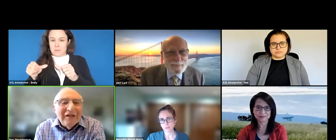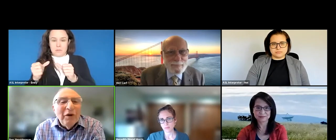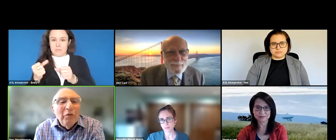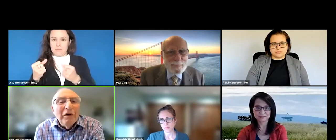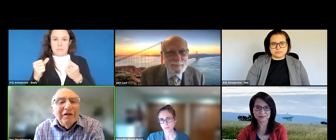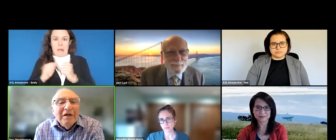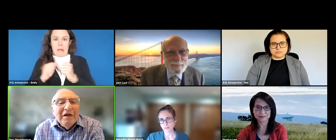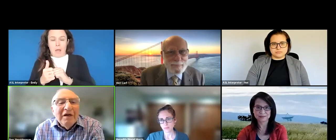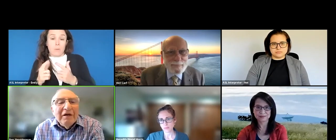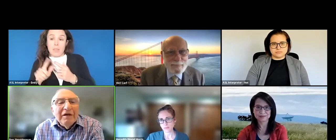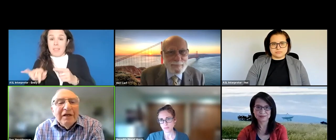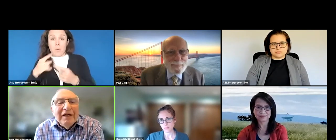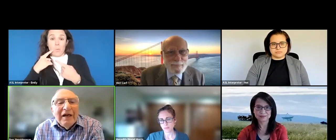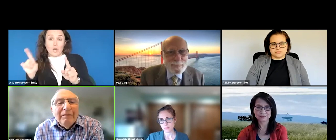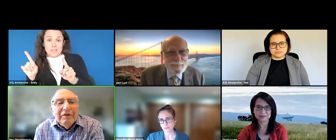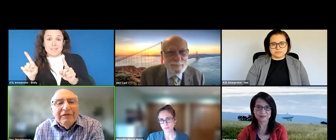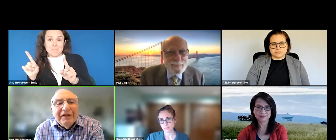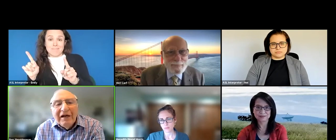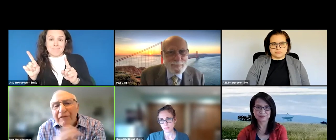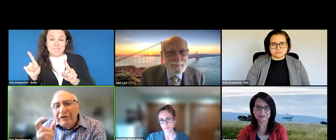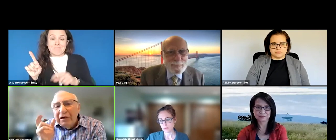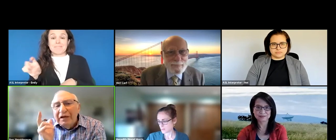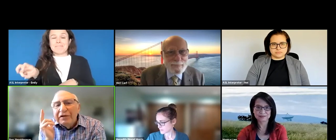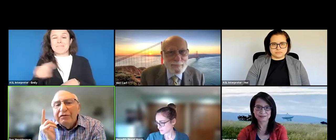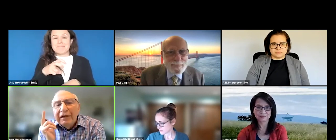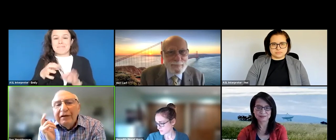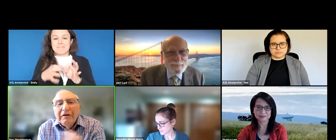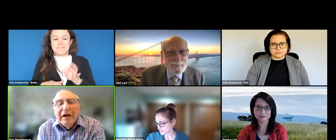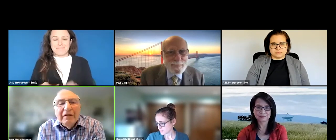Well, that's what works because it enables the photographer to concentrate their